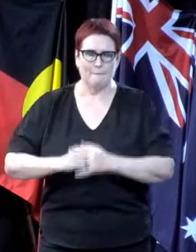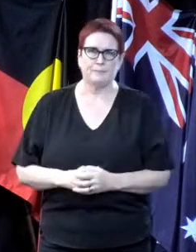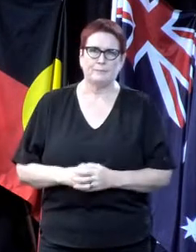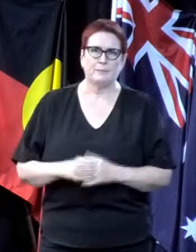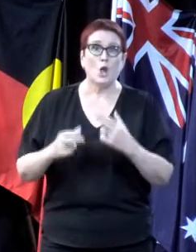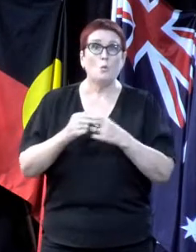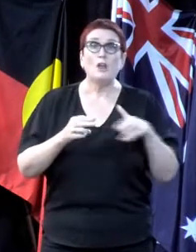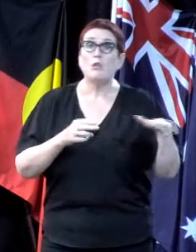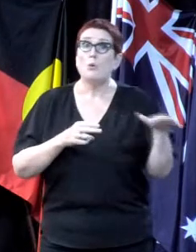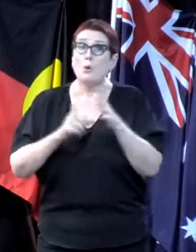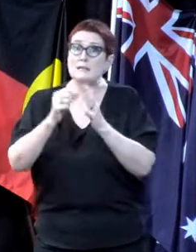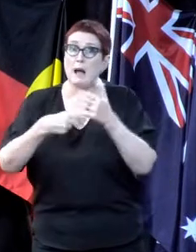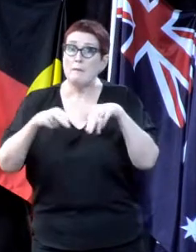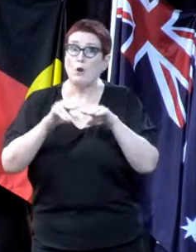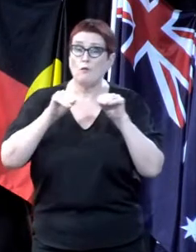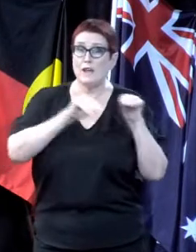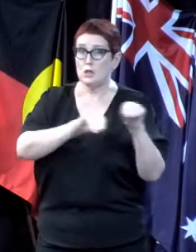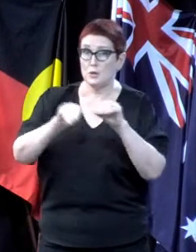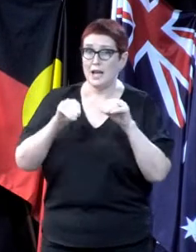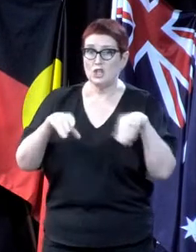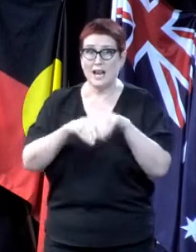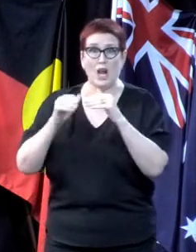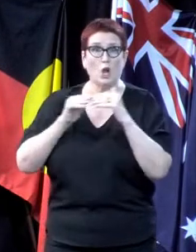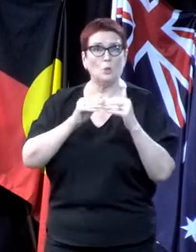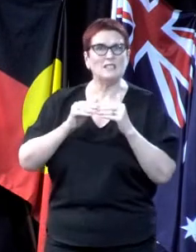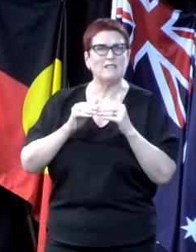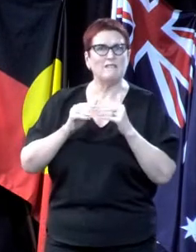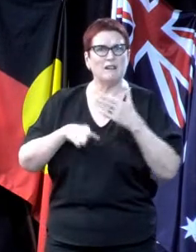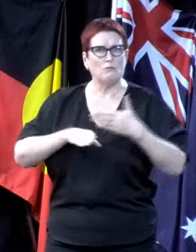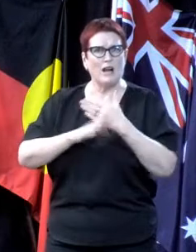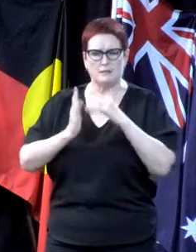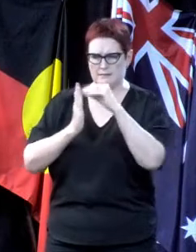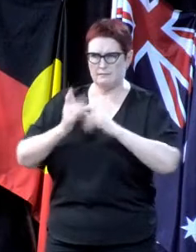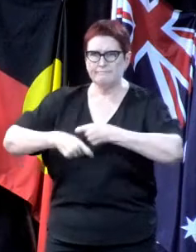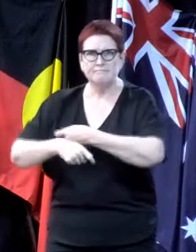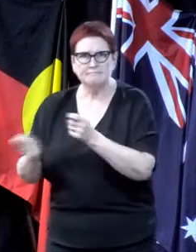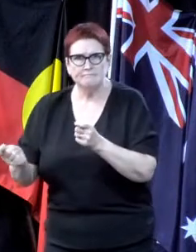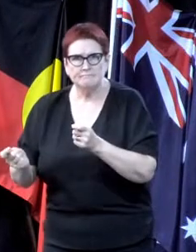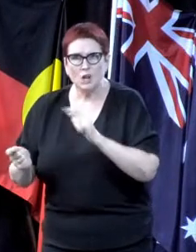Practices policy coming out gave us real direction and gave us where we were going.